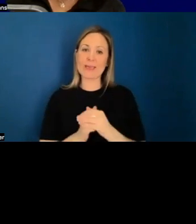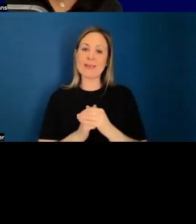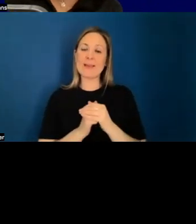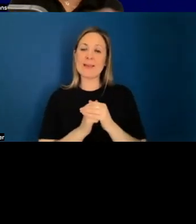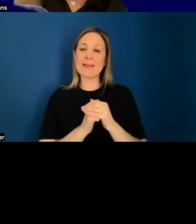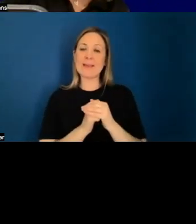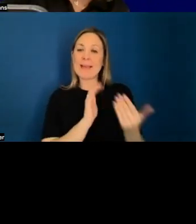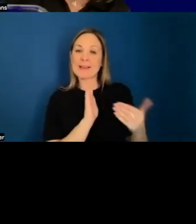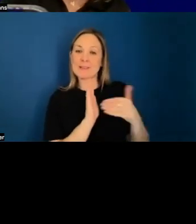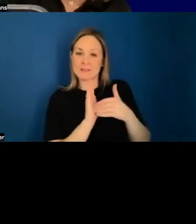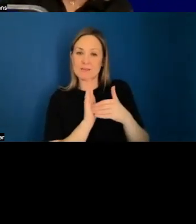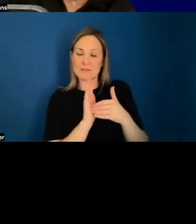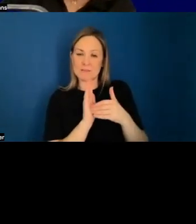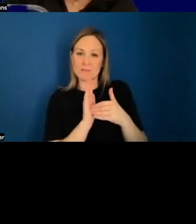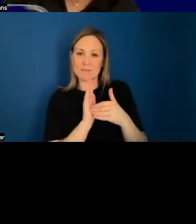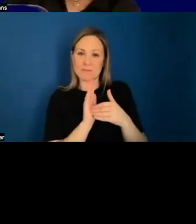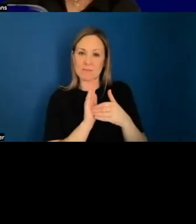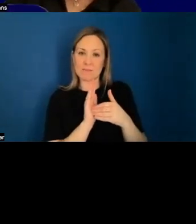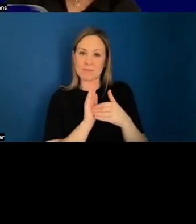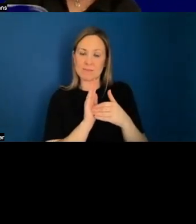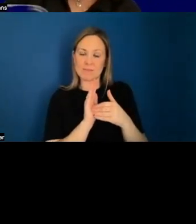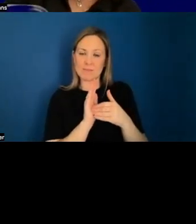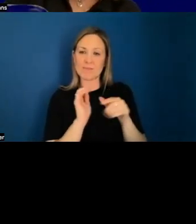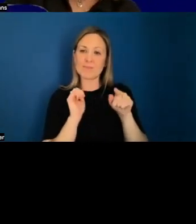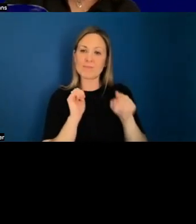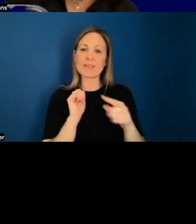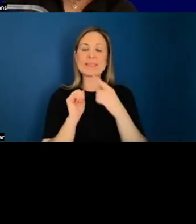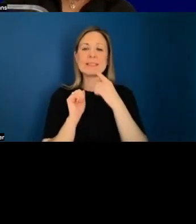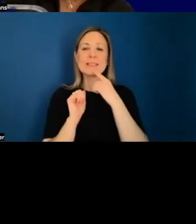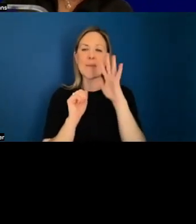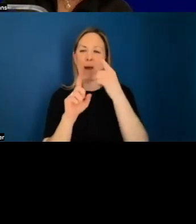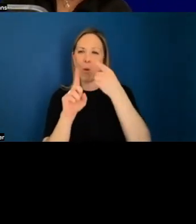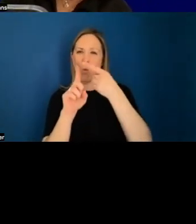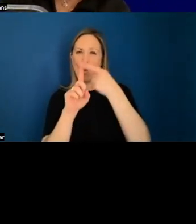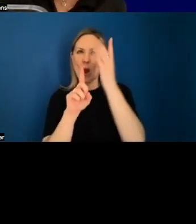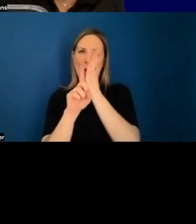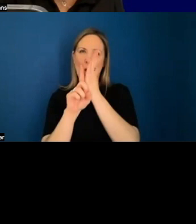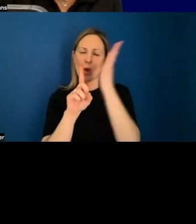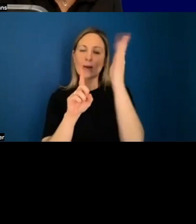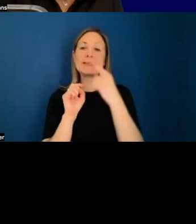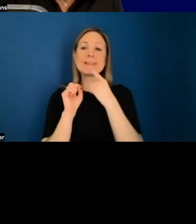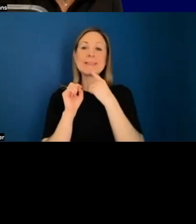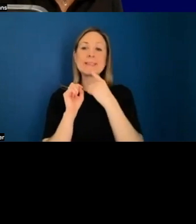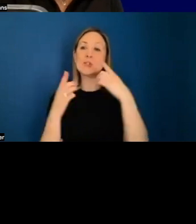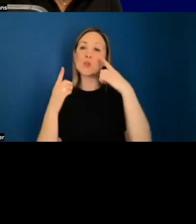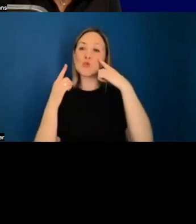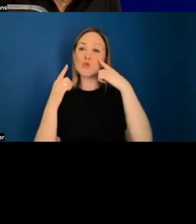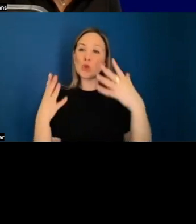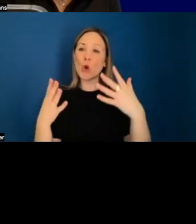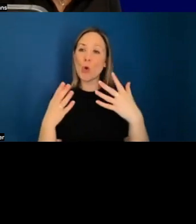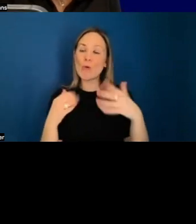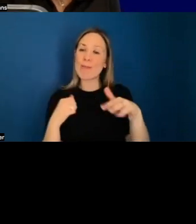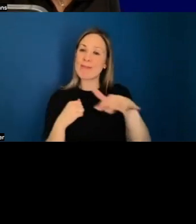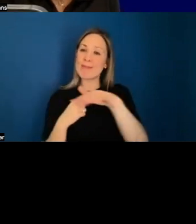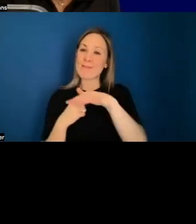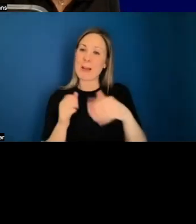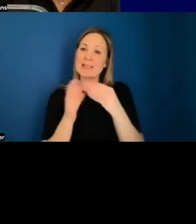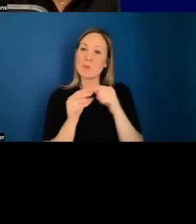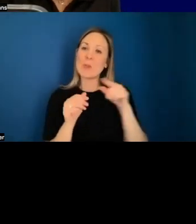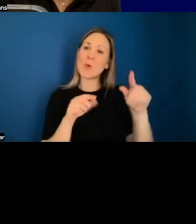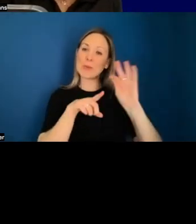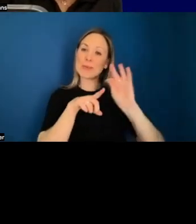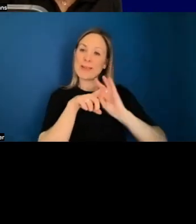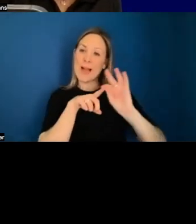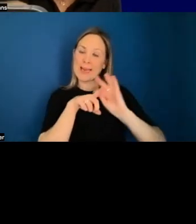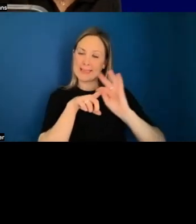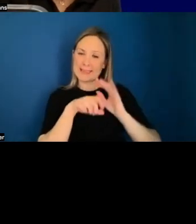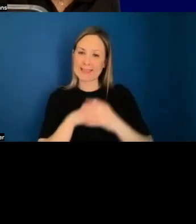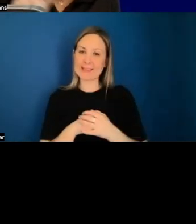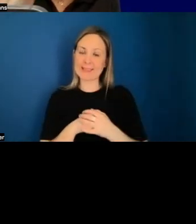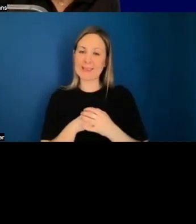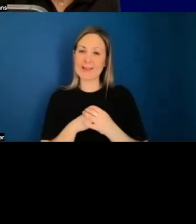image. At 1 o'clock the text says, show the places with these colours. Between 2 and 5 o'clock around